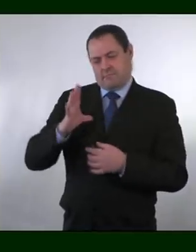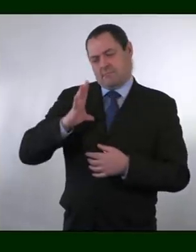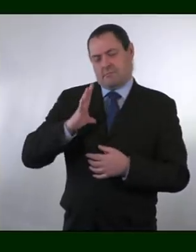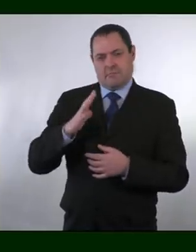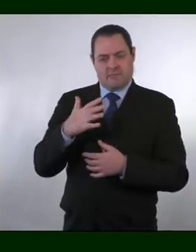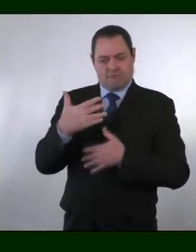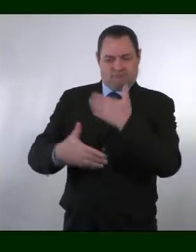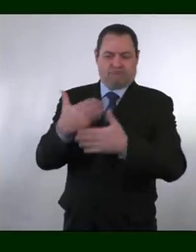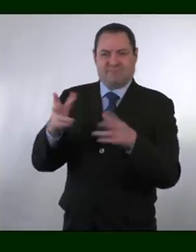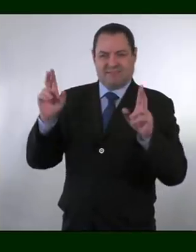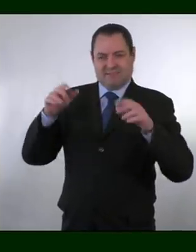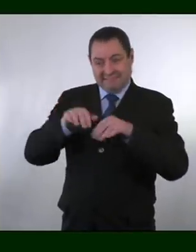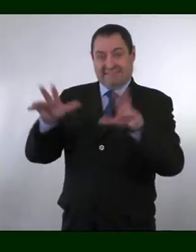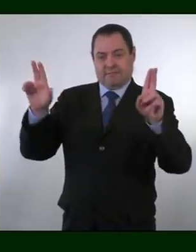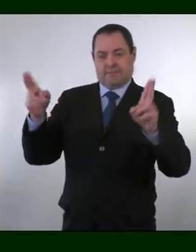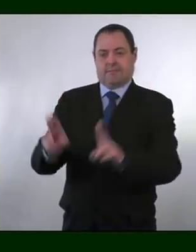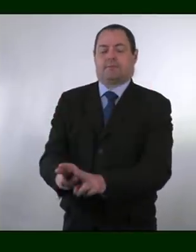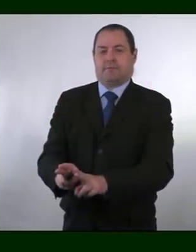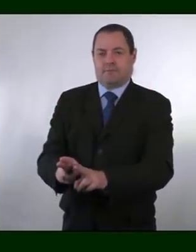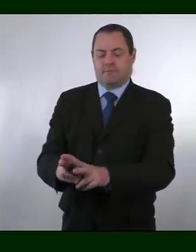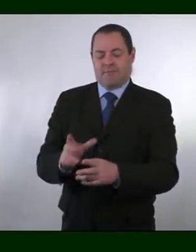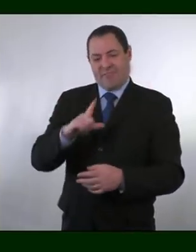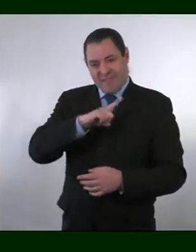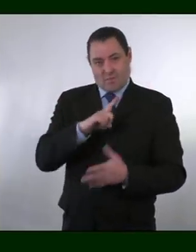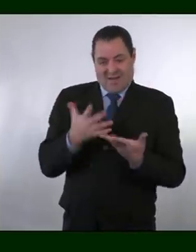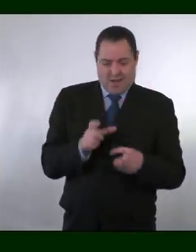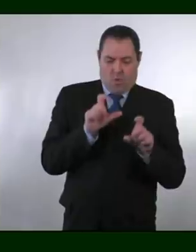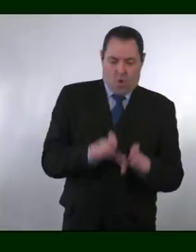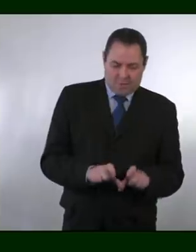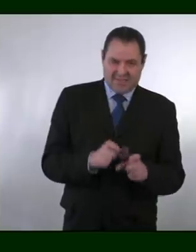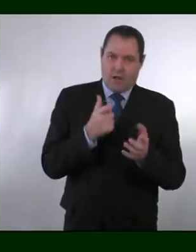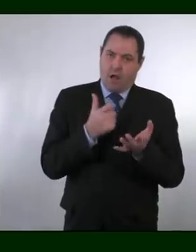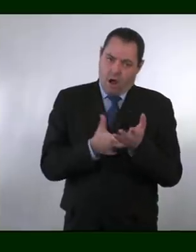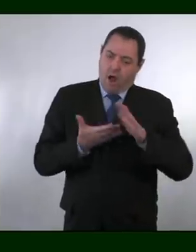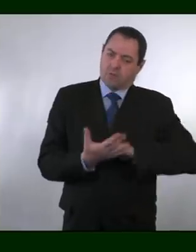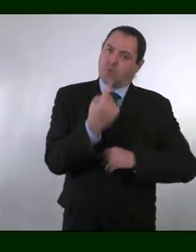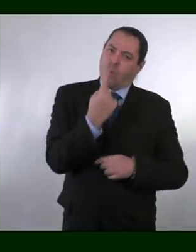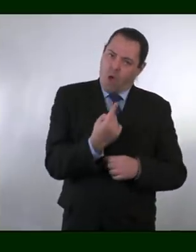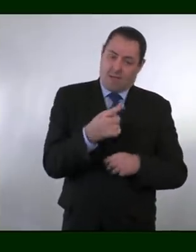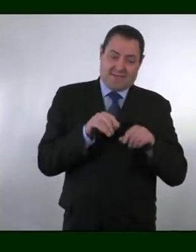we are engaged in the current restrictions to get the R down to suppress the virus now and